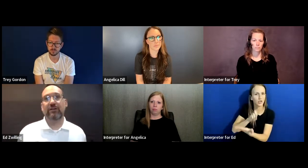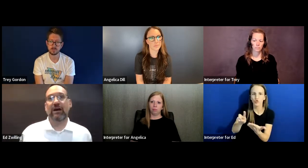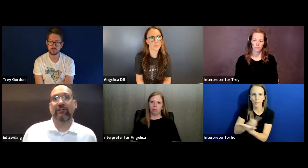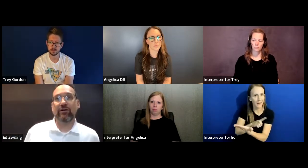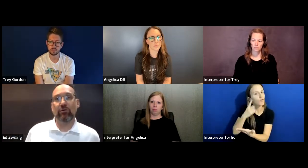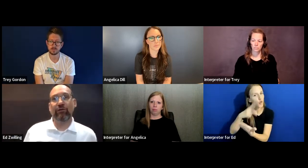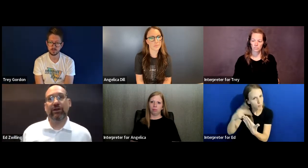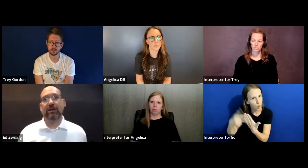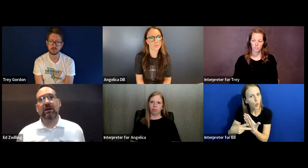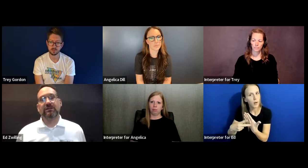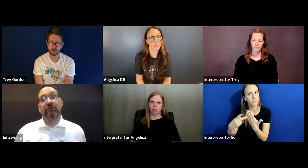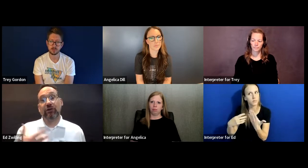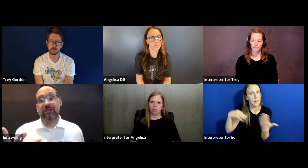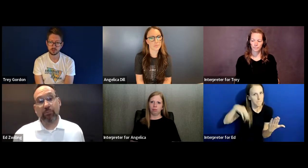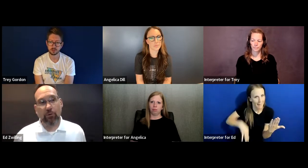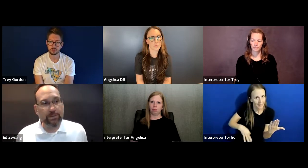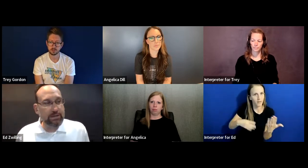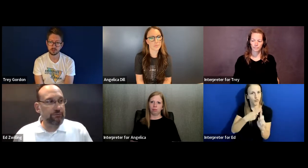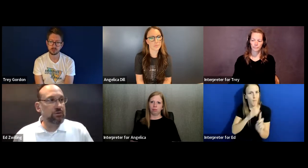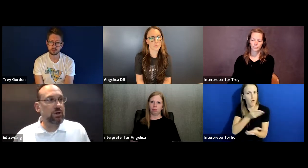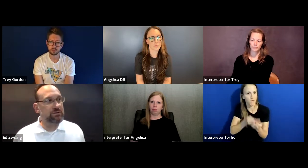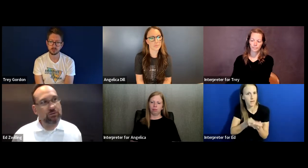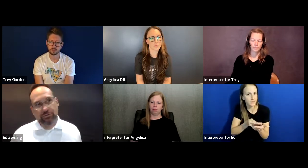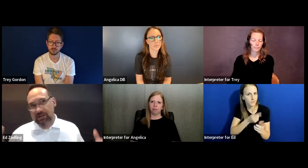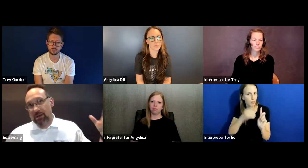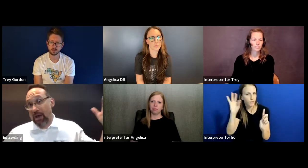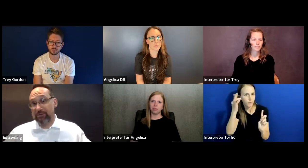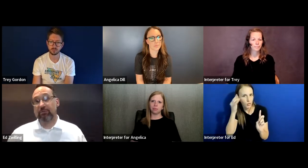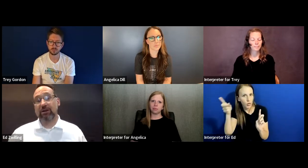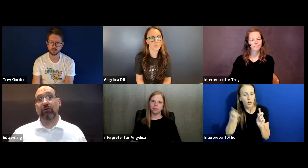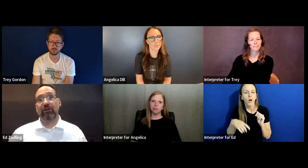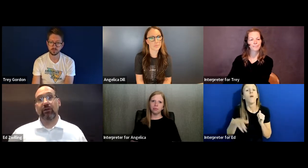by that federal funding so for example if you went to say a baptist medical center